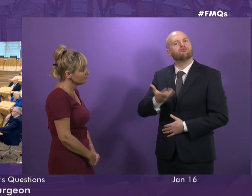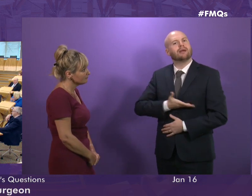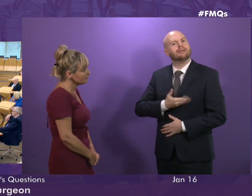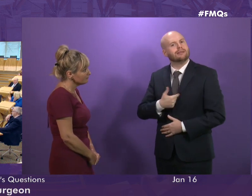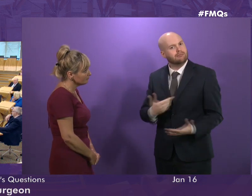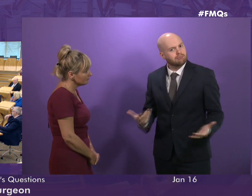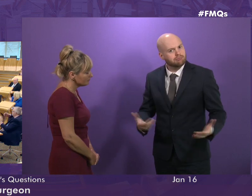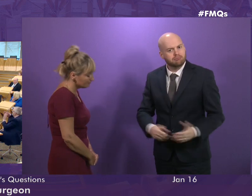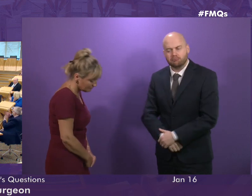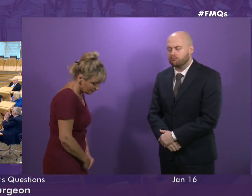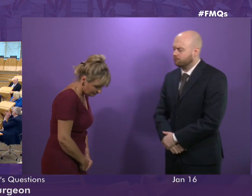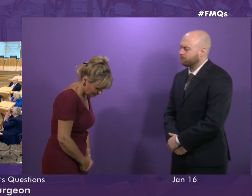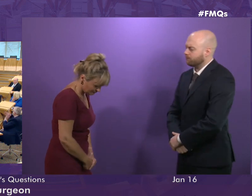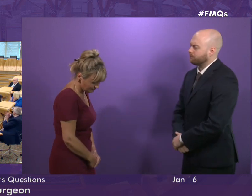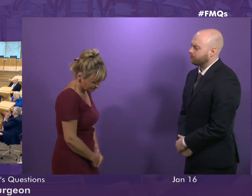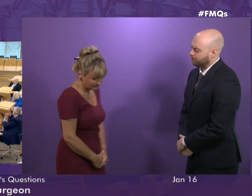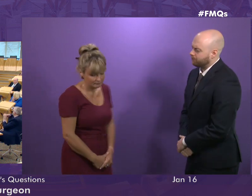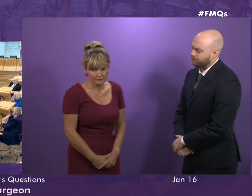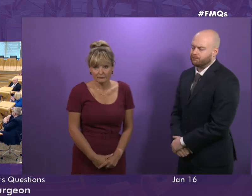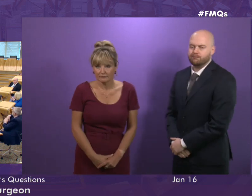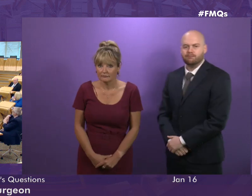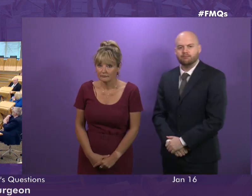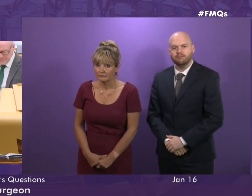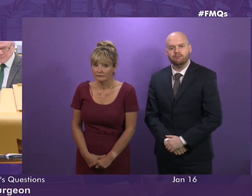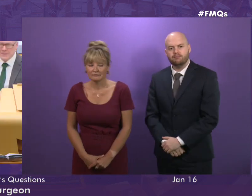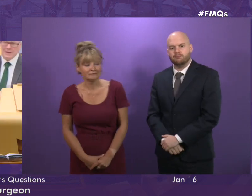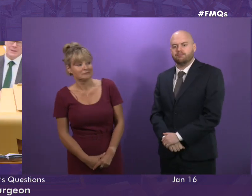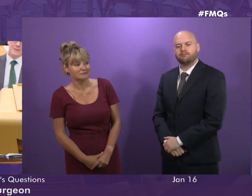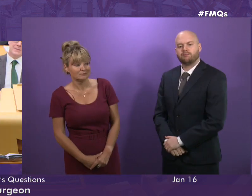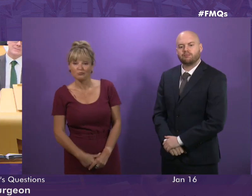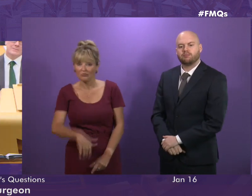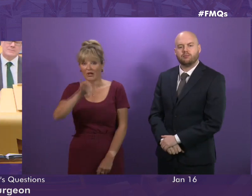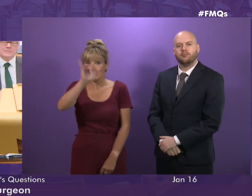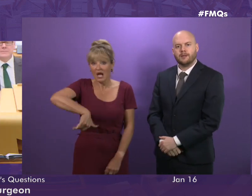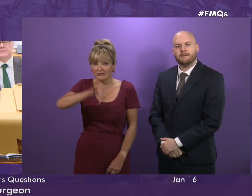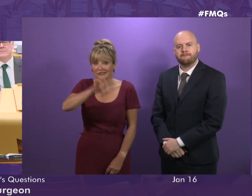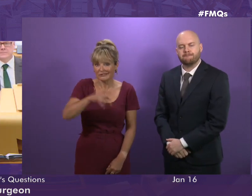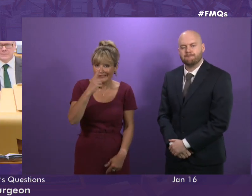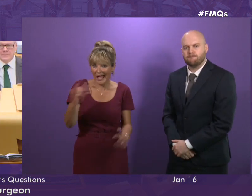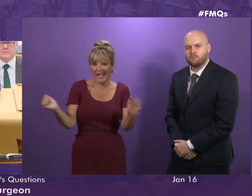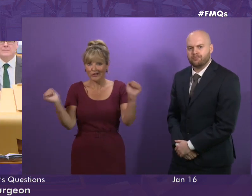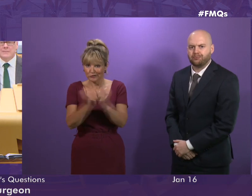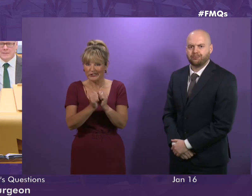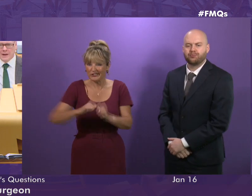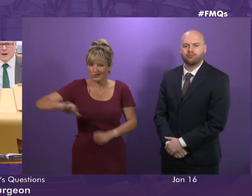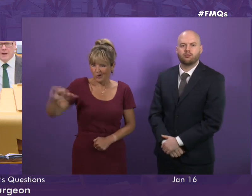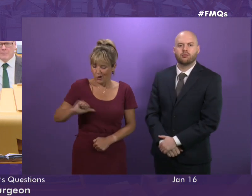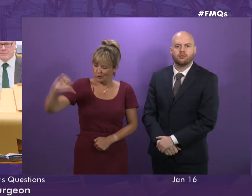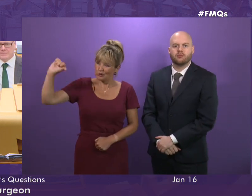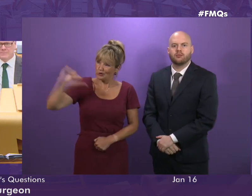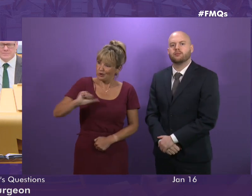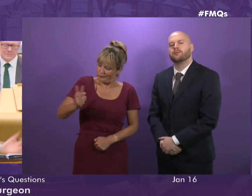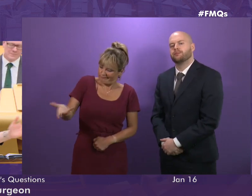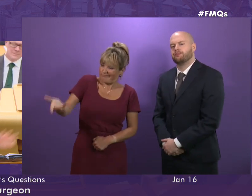Yes. I agree that Scotland deserves so much better than a Conservative Government ripping